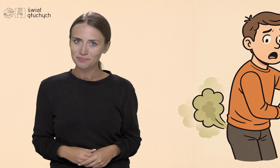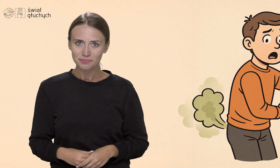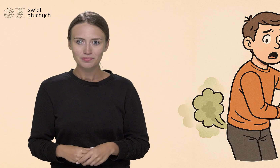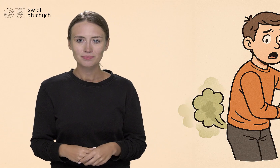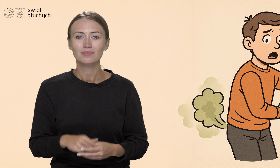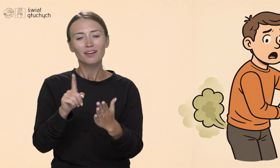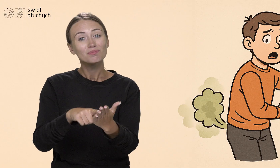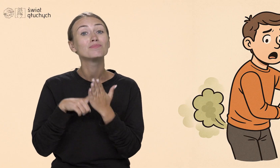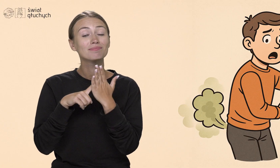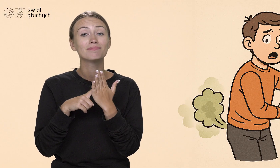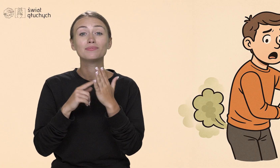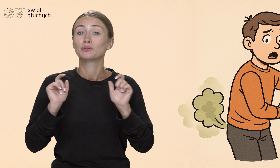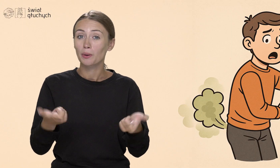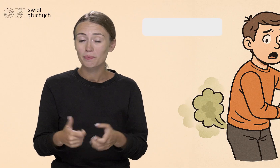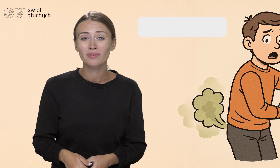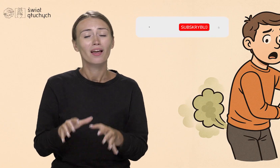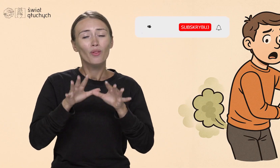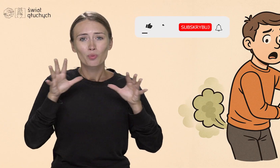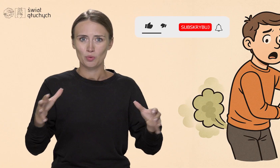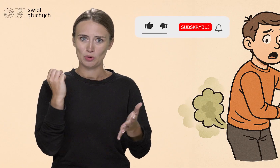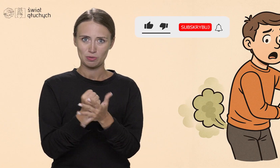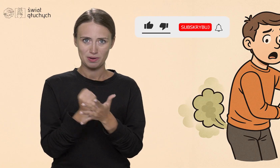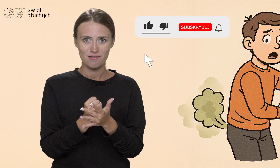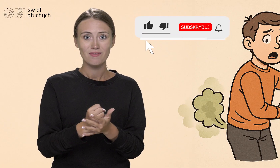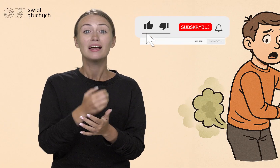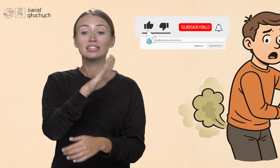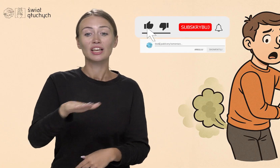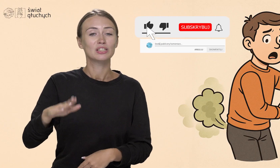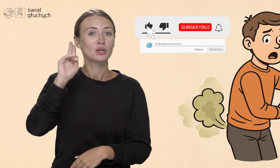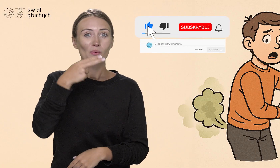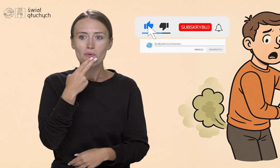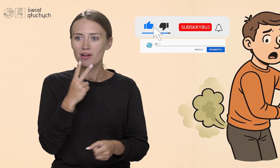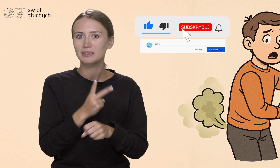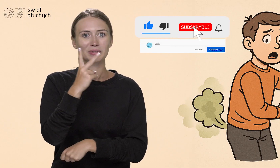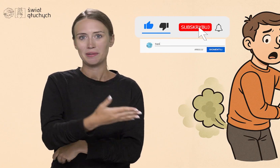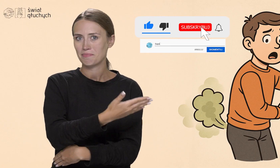It shows how many things can be inaccessible to deaf children—